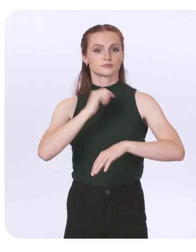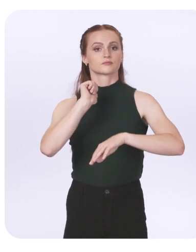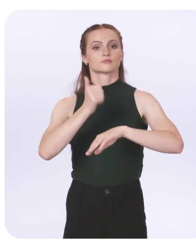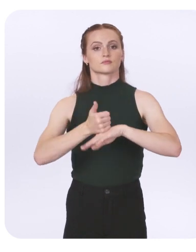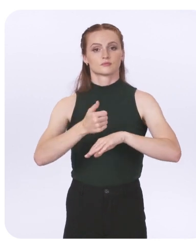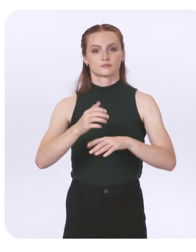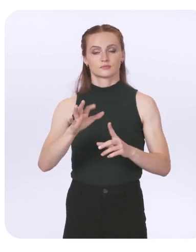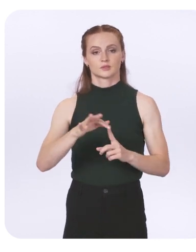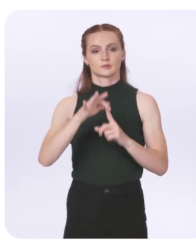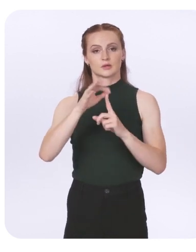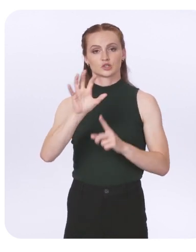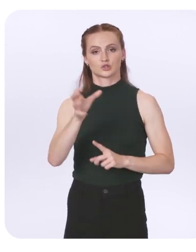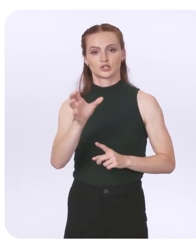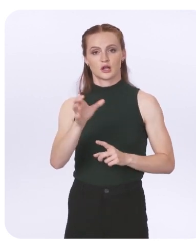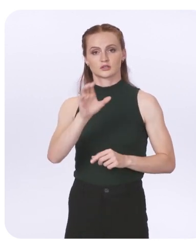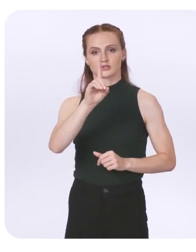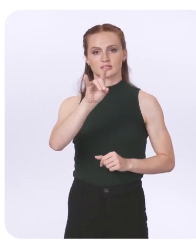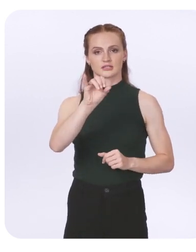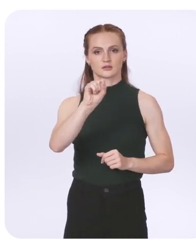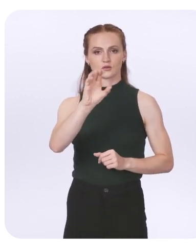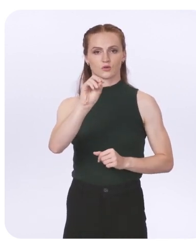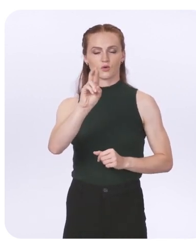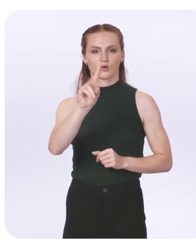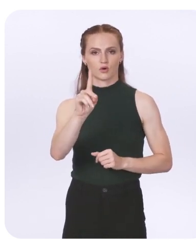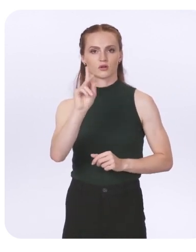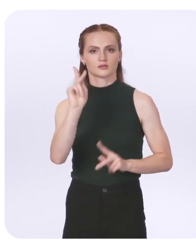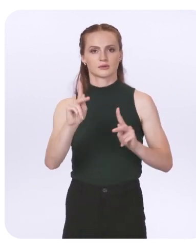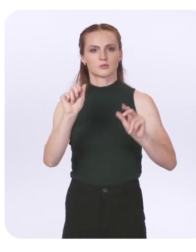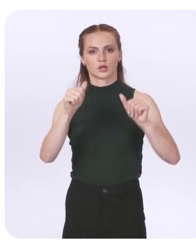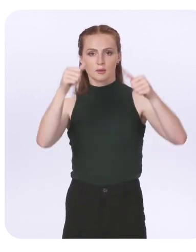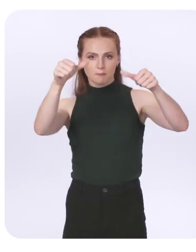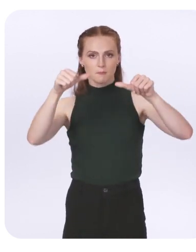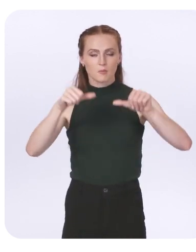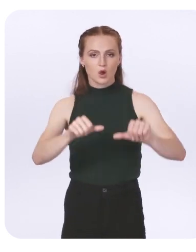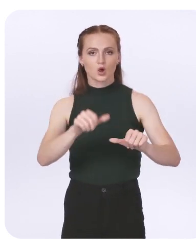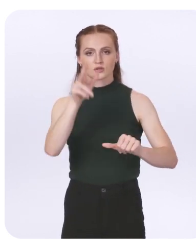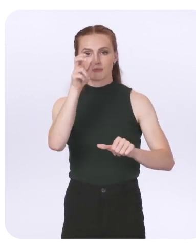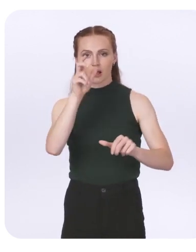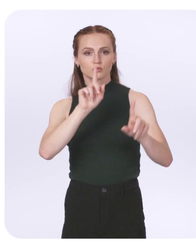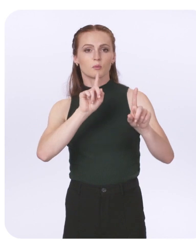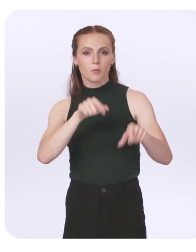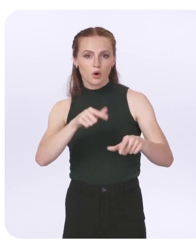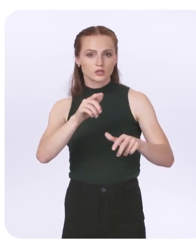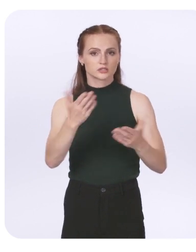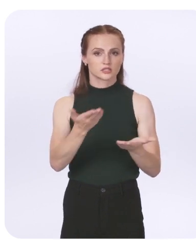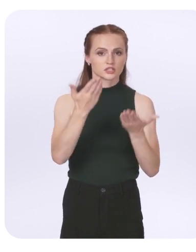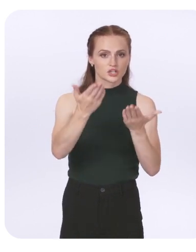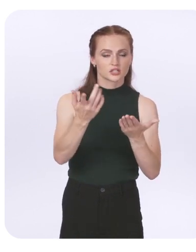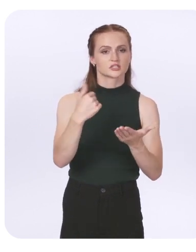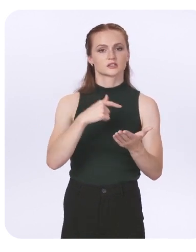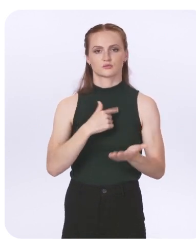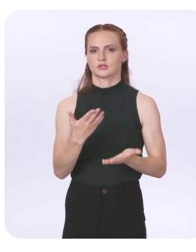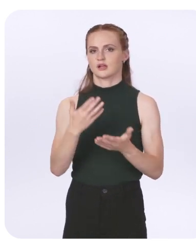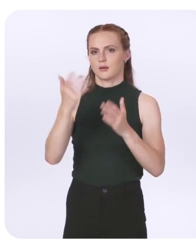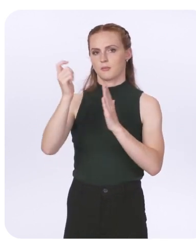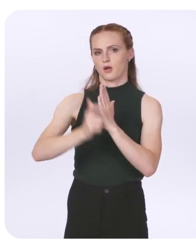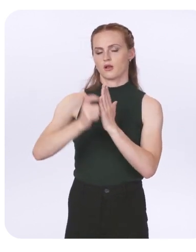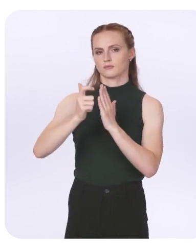where people could post bug reports and suggestions, and we set up optimization to integrate these directly into our project management tools.